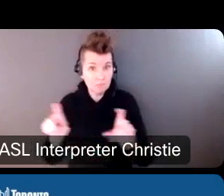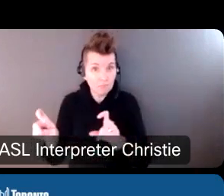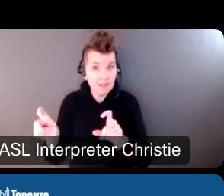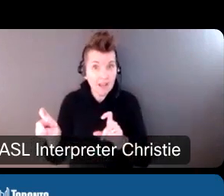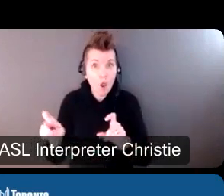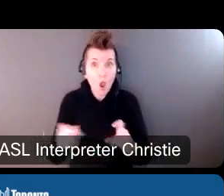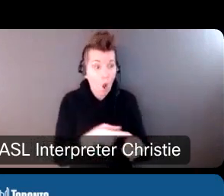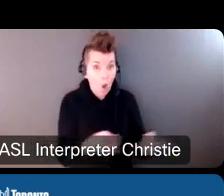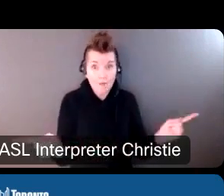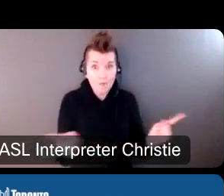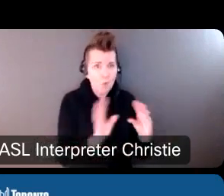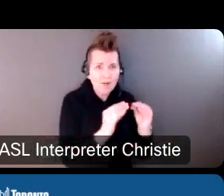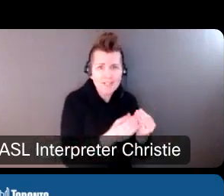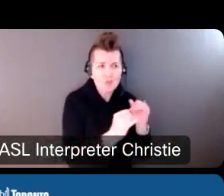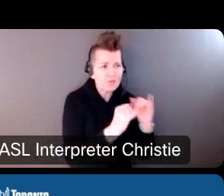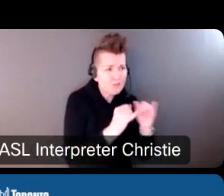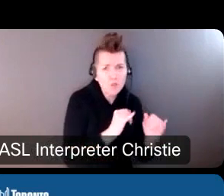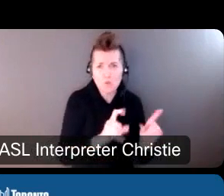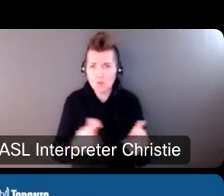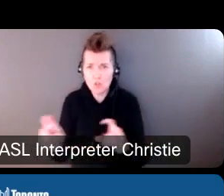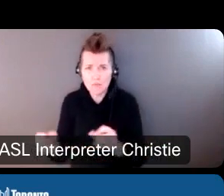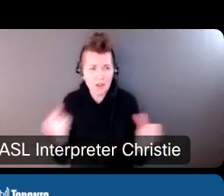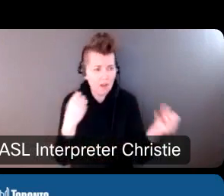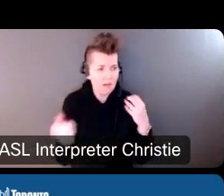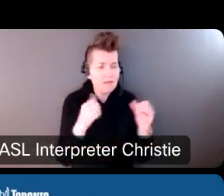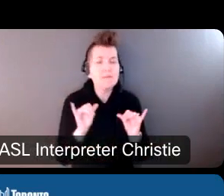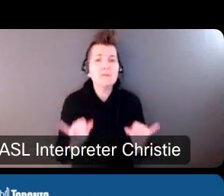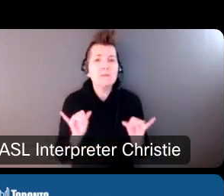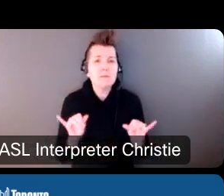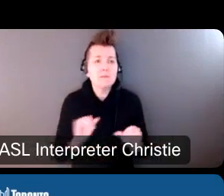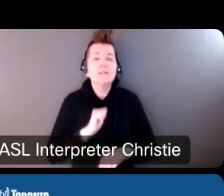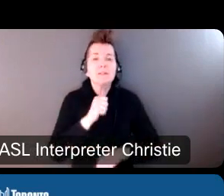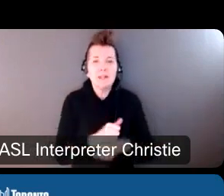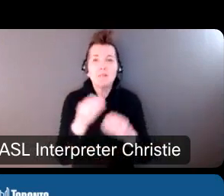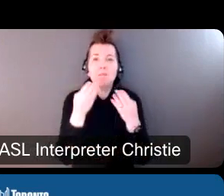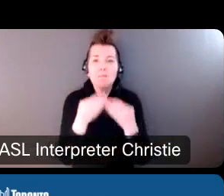interviews and survey, we structured a public survey that was aimed at the accessibility community.